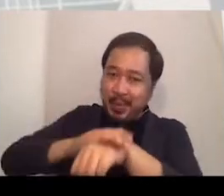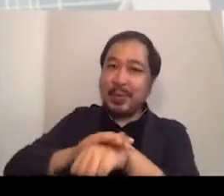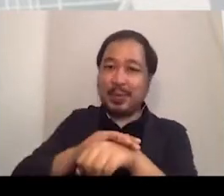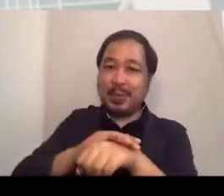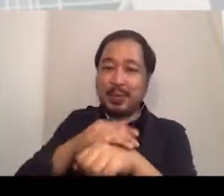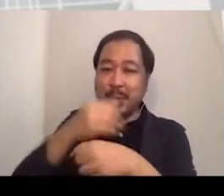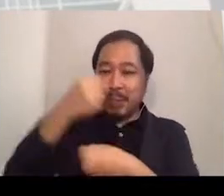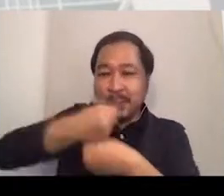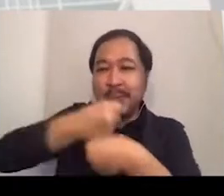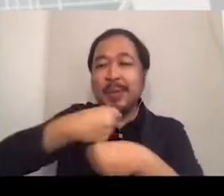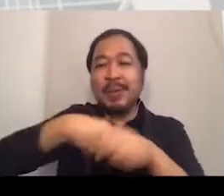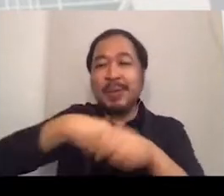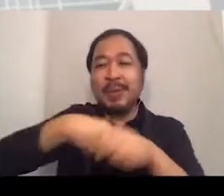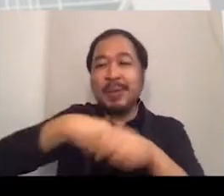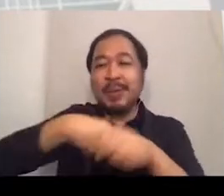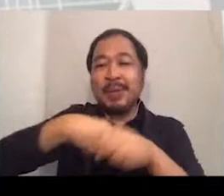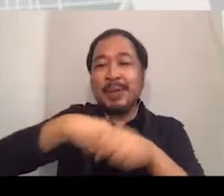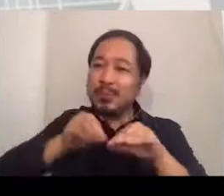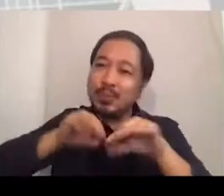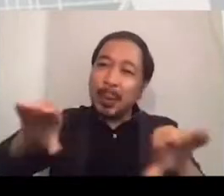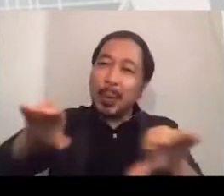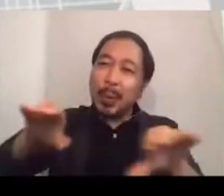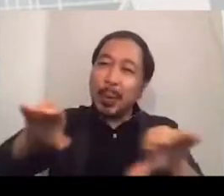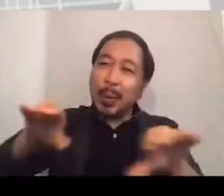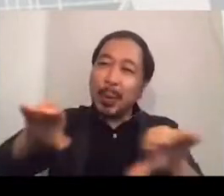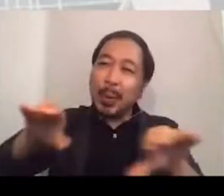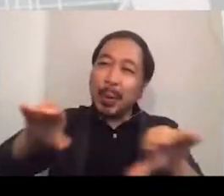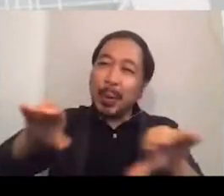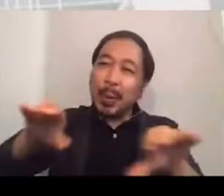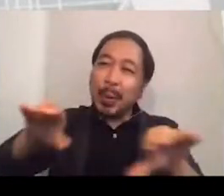So Mr. Sui, the pandemic has ravaged economies around the world and many persons